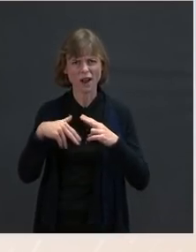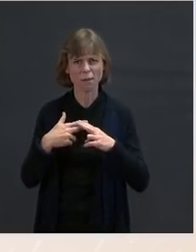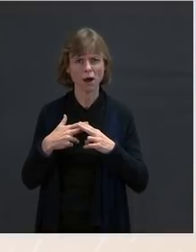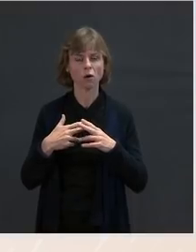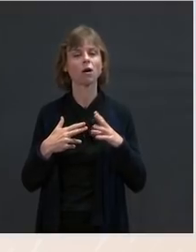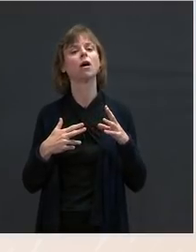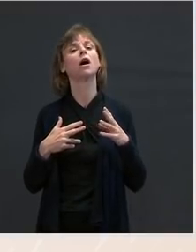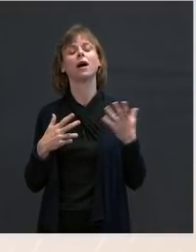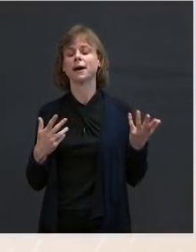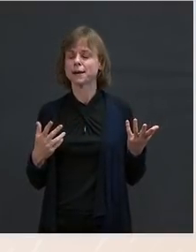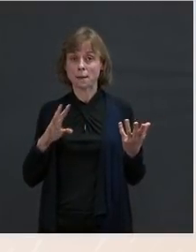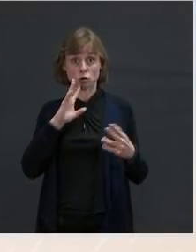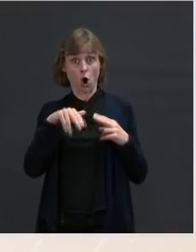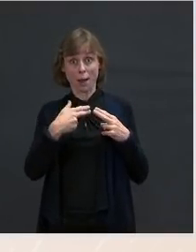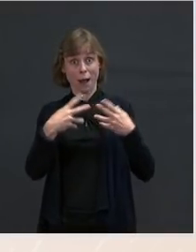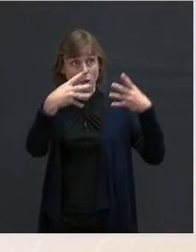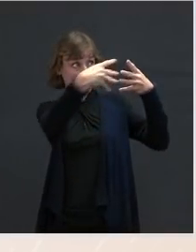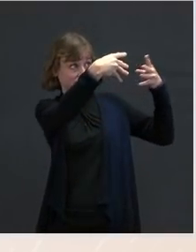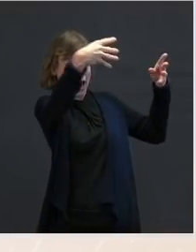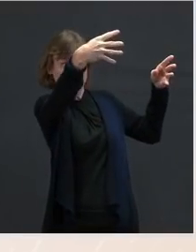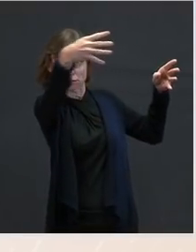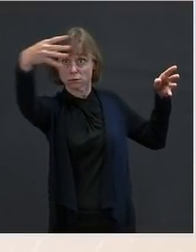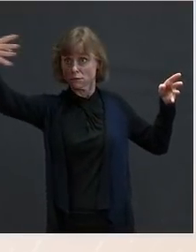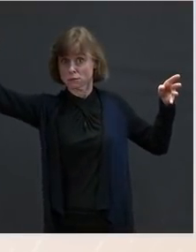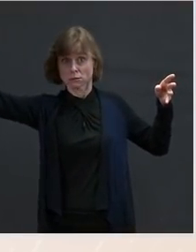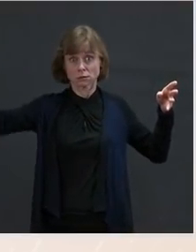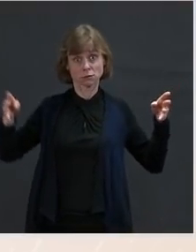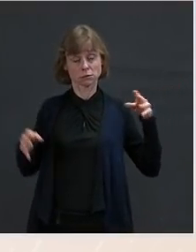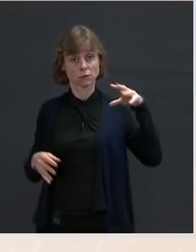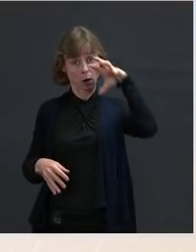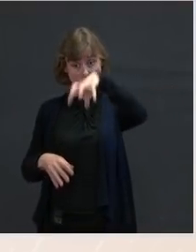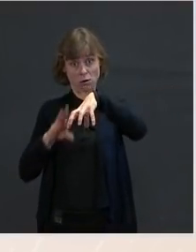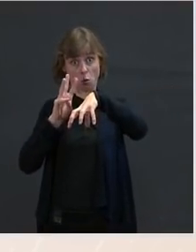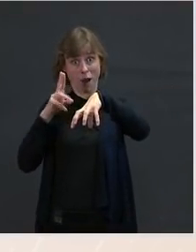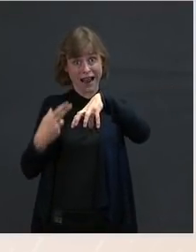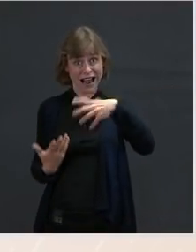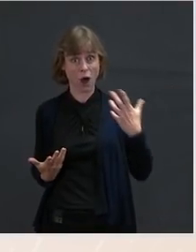I'm talking about all the fences that are around here. There are fences around Capitol Hill.